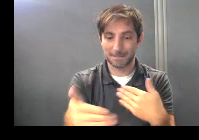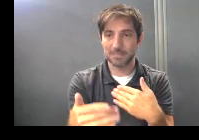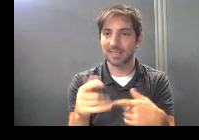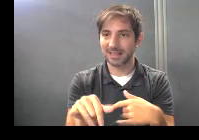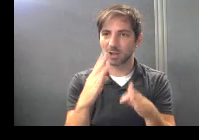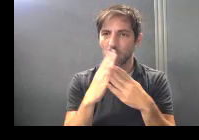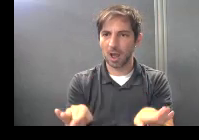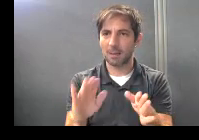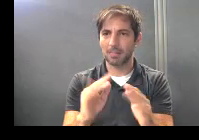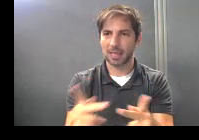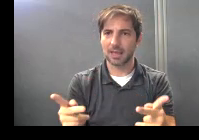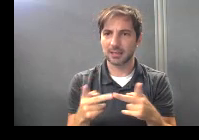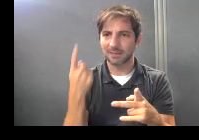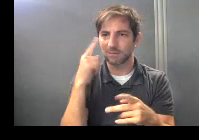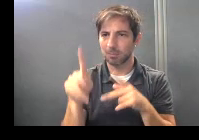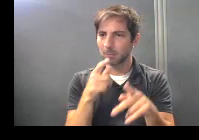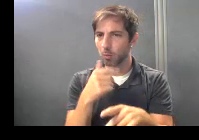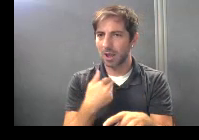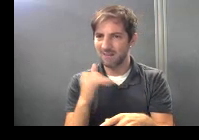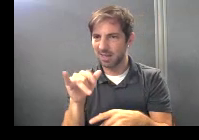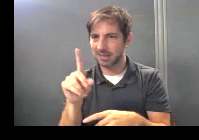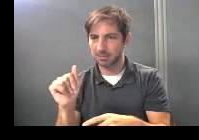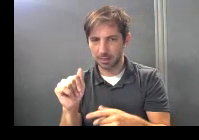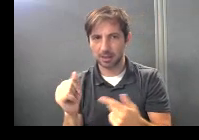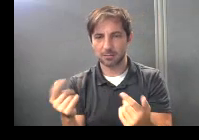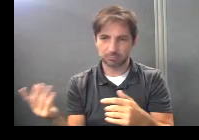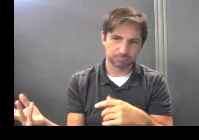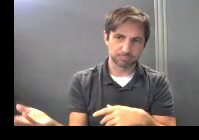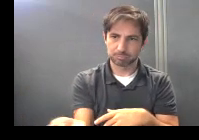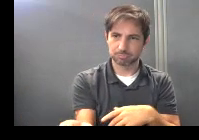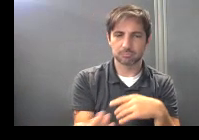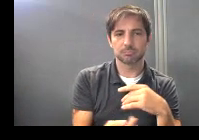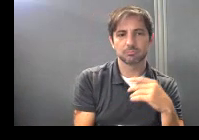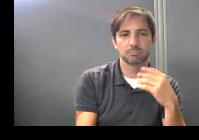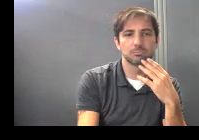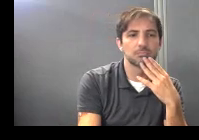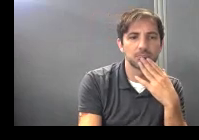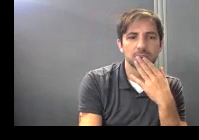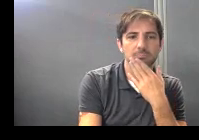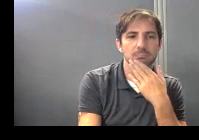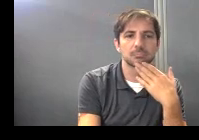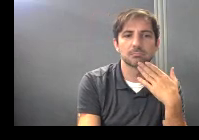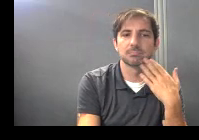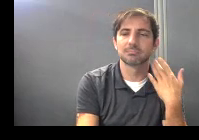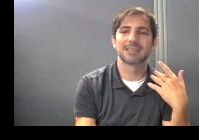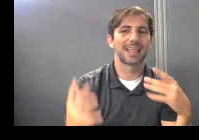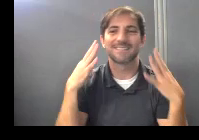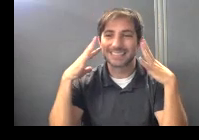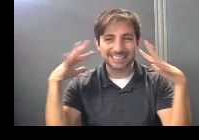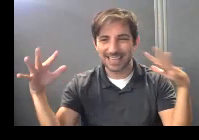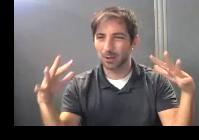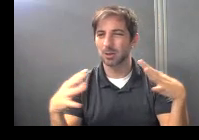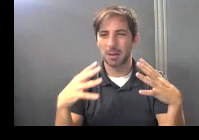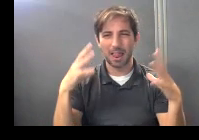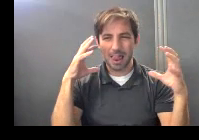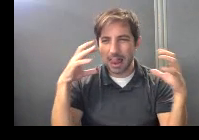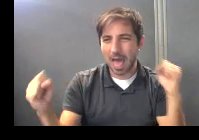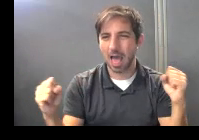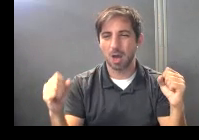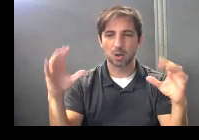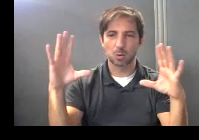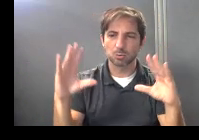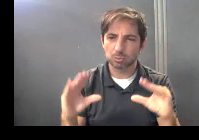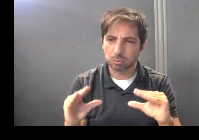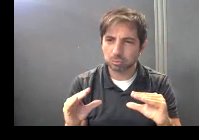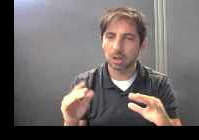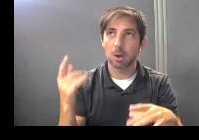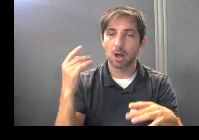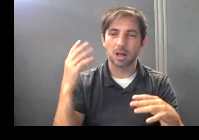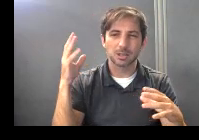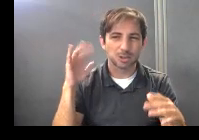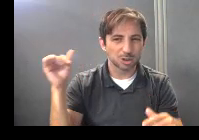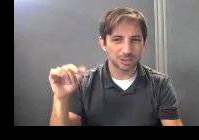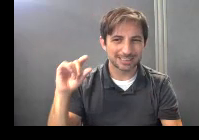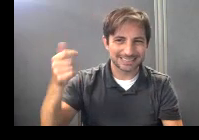YOU MIGHT HAVE TONING DOWN THE LOUDER SOUNDS OR THE BRIGHT LIGHTS, GIVING WARNINGS ABOUT